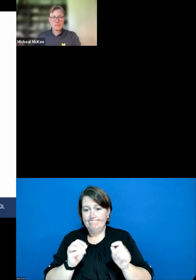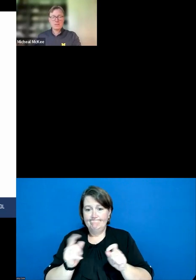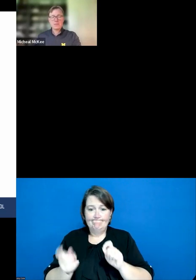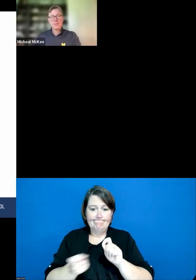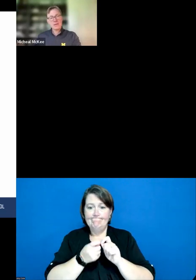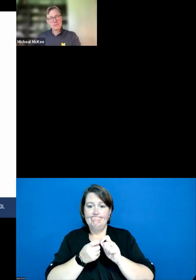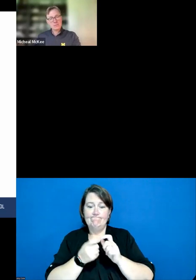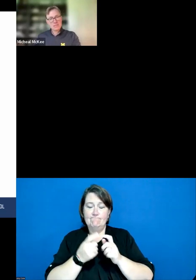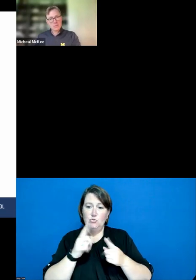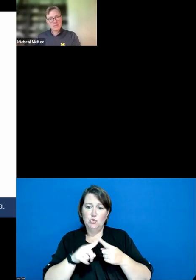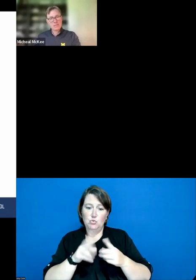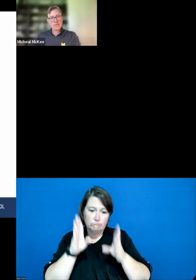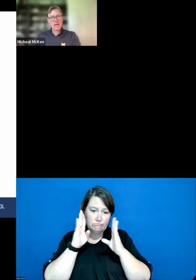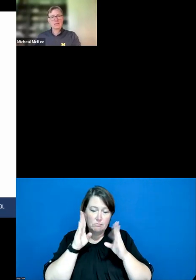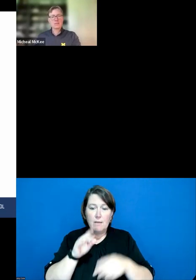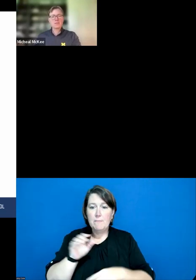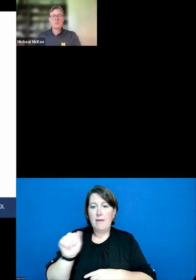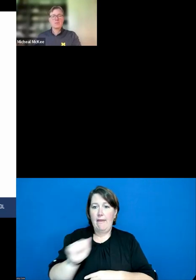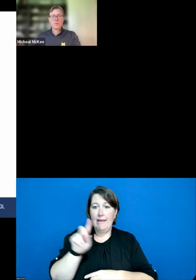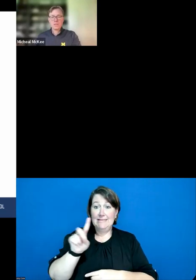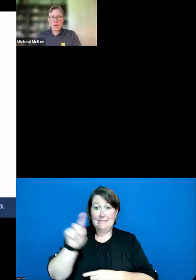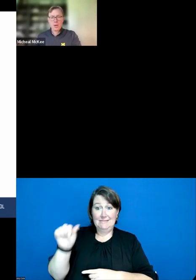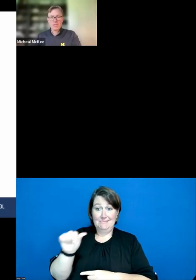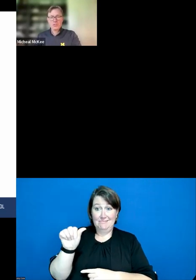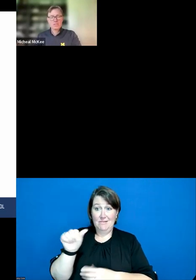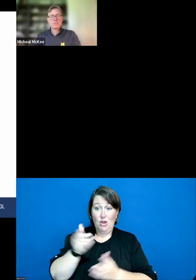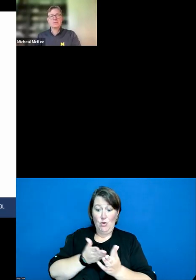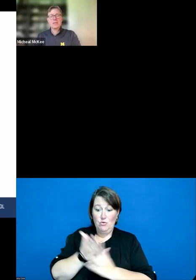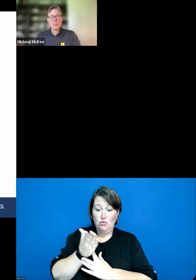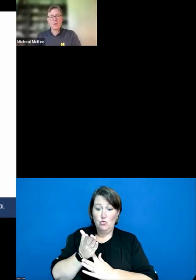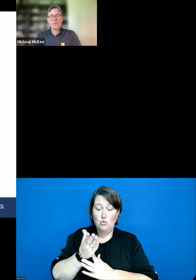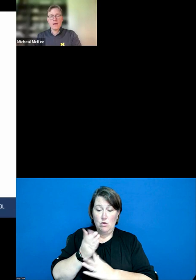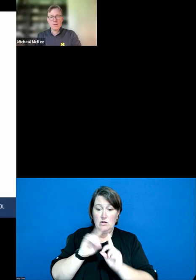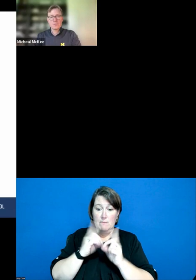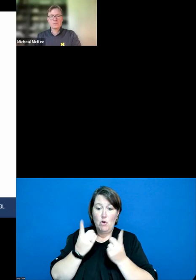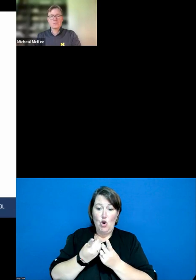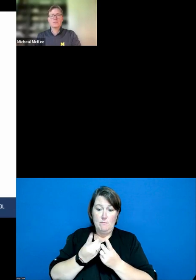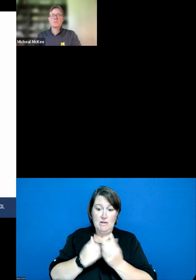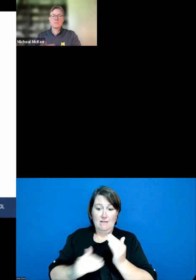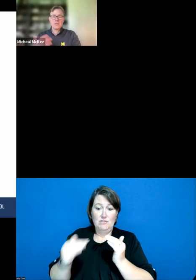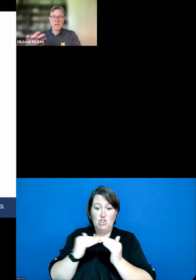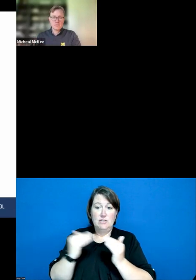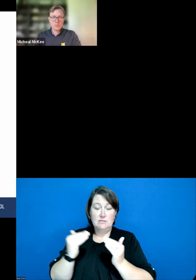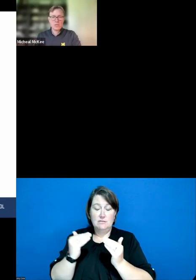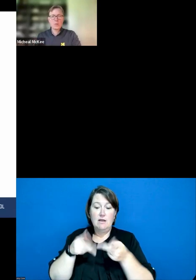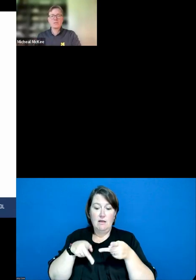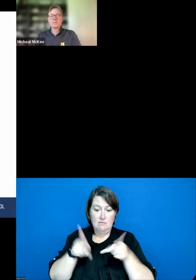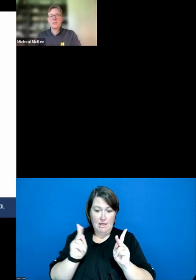The Americans Disabilities Act through the Department of Justice now allows to have some recourse to